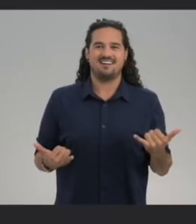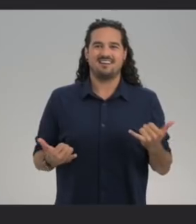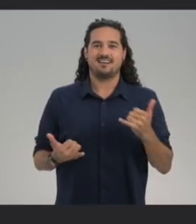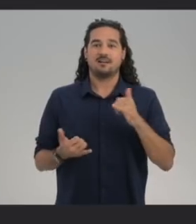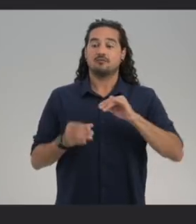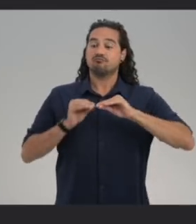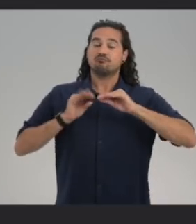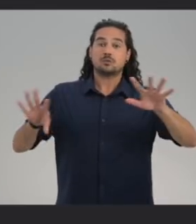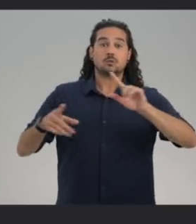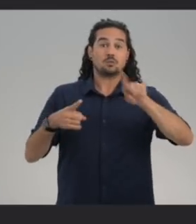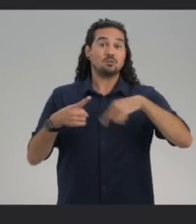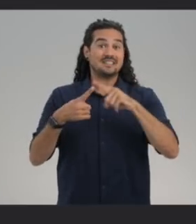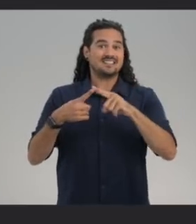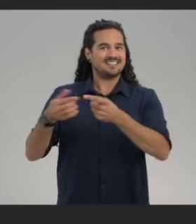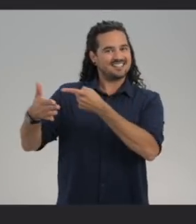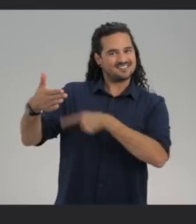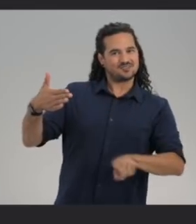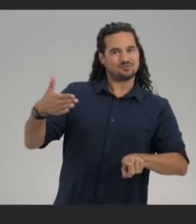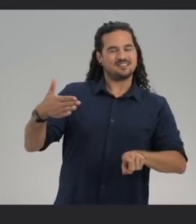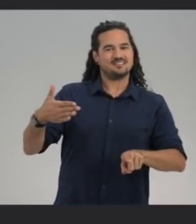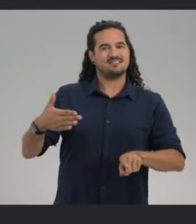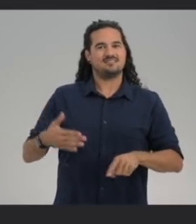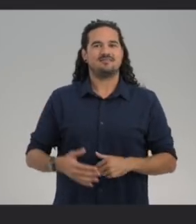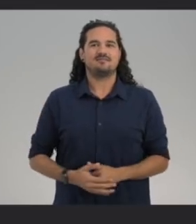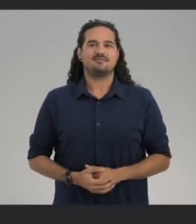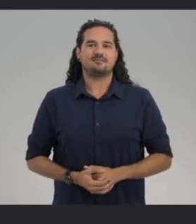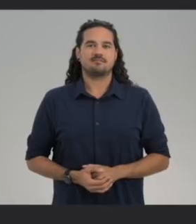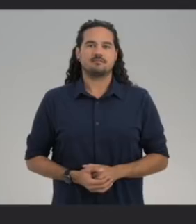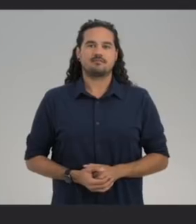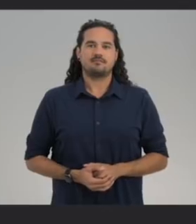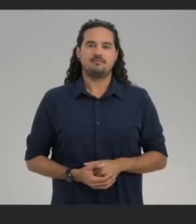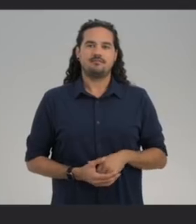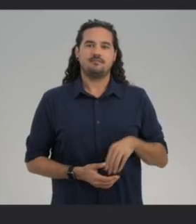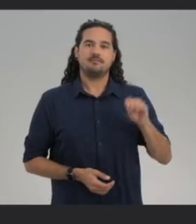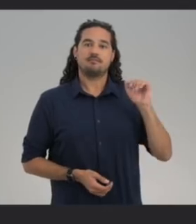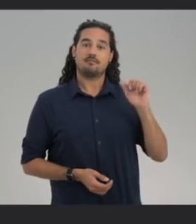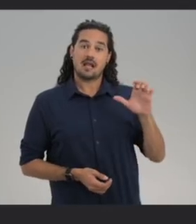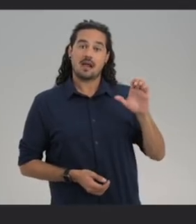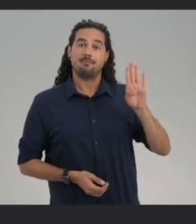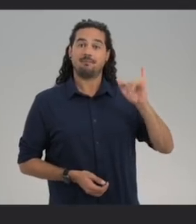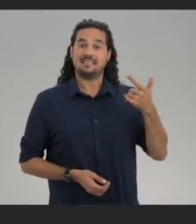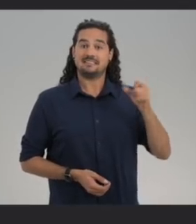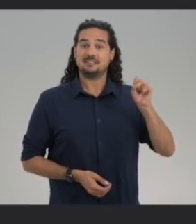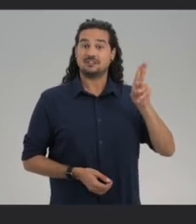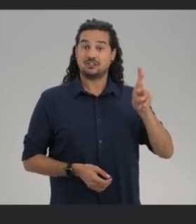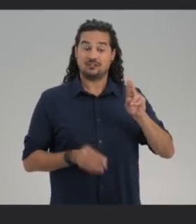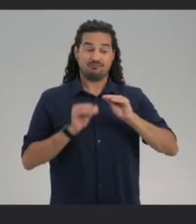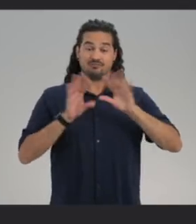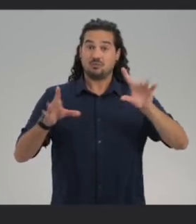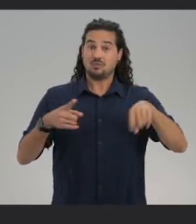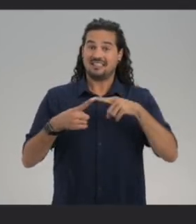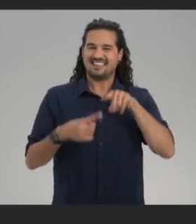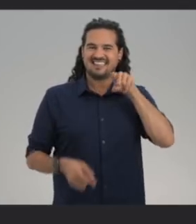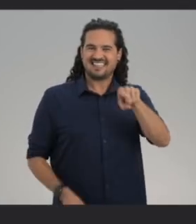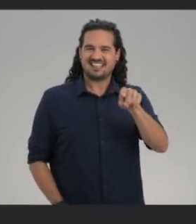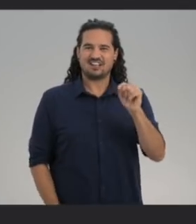And they will all be available next week. And macOS Big Sur will be available this Thursday.